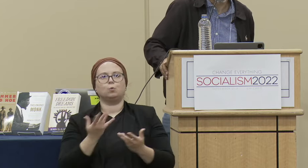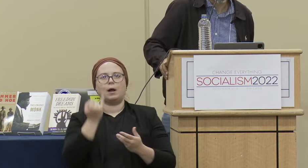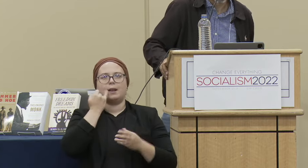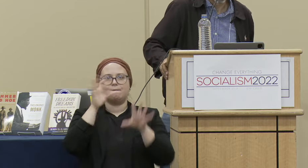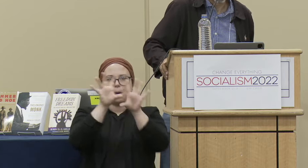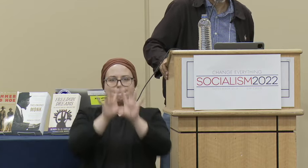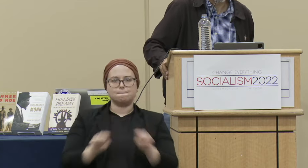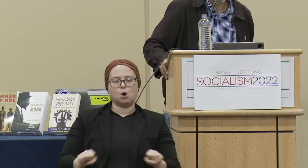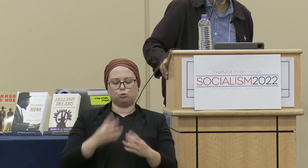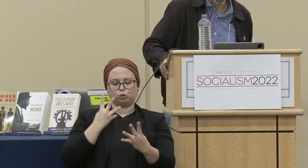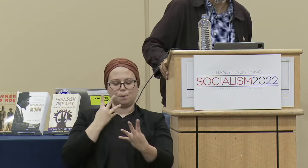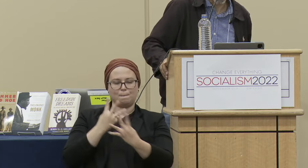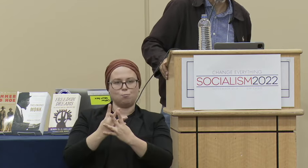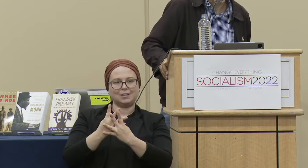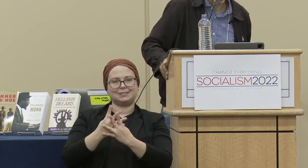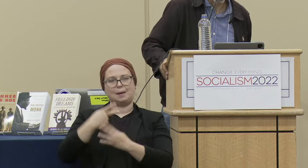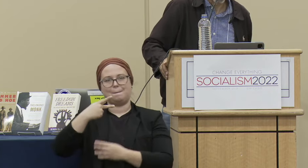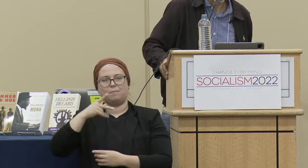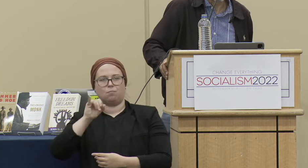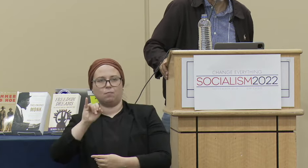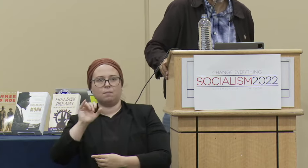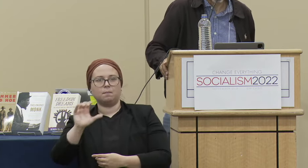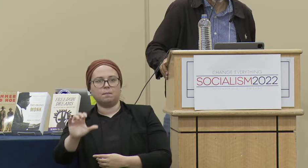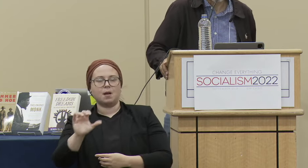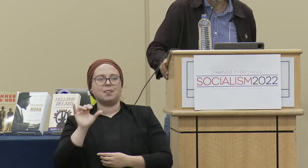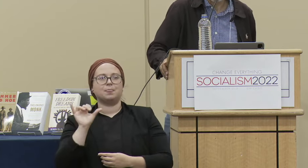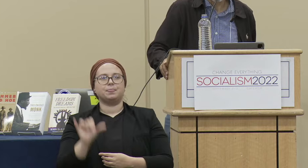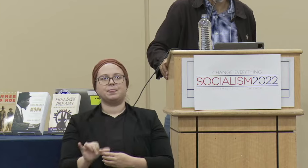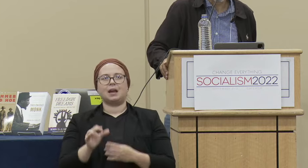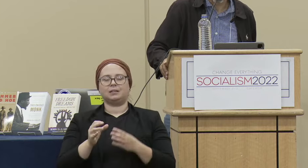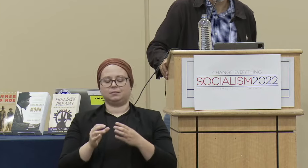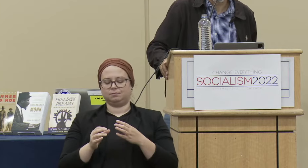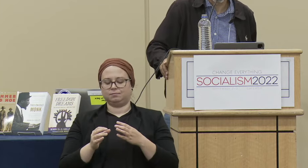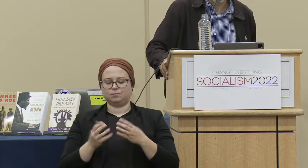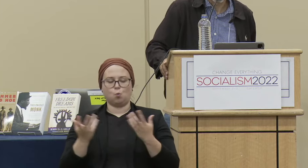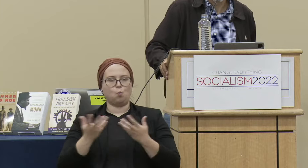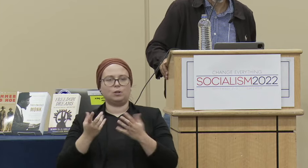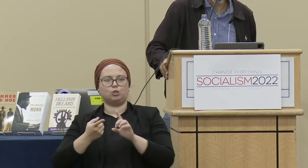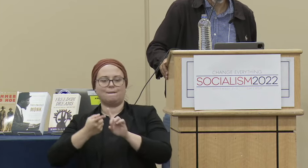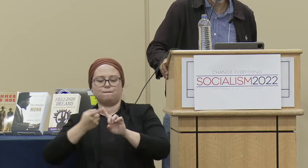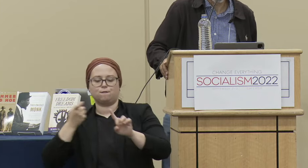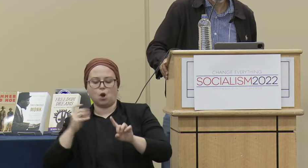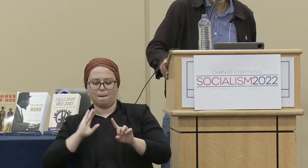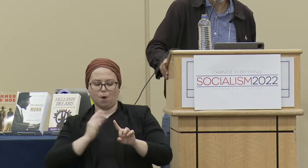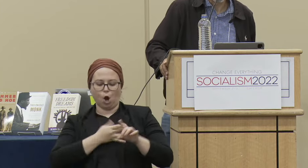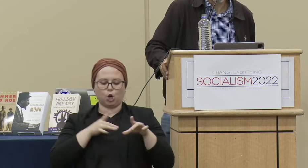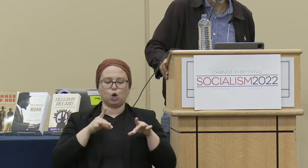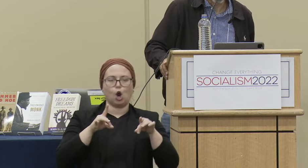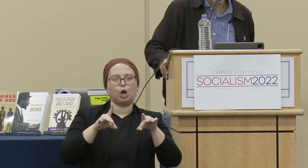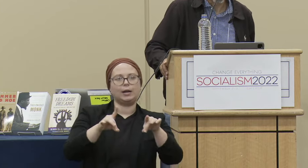grows. What if abolishing the prison , industrial complex, is